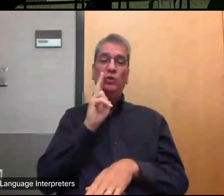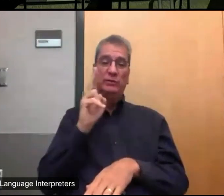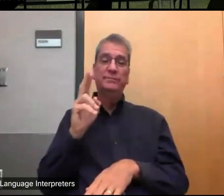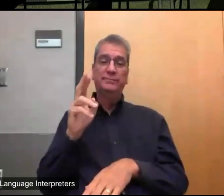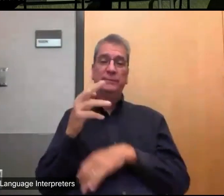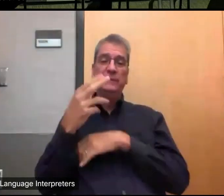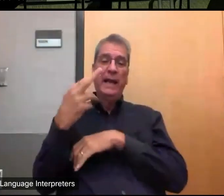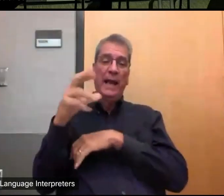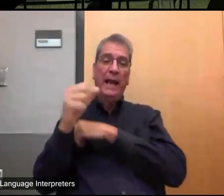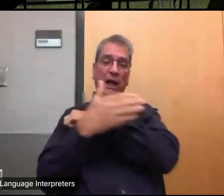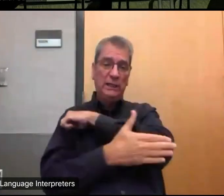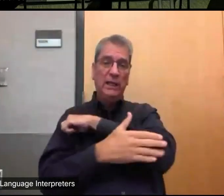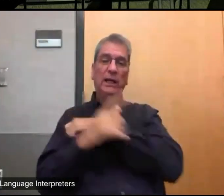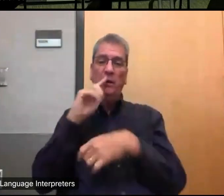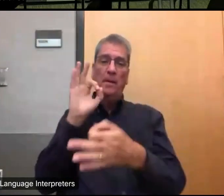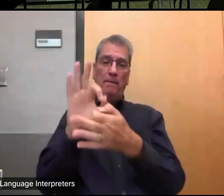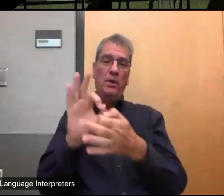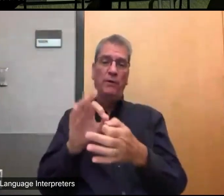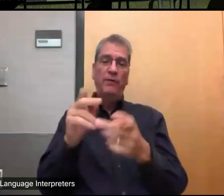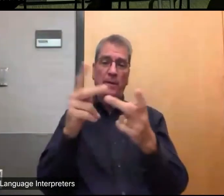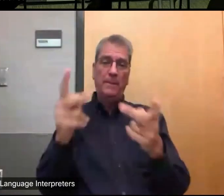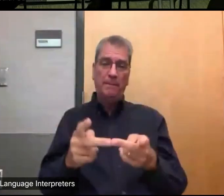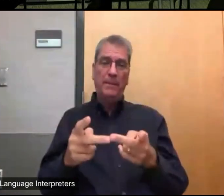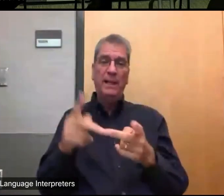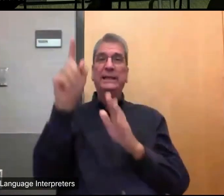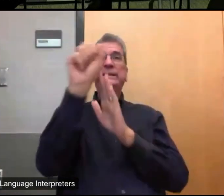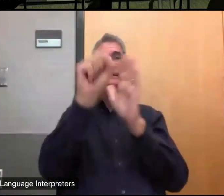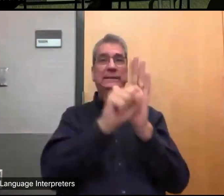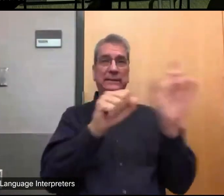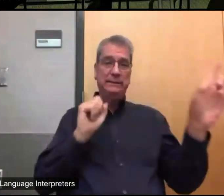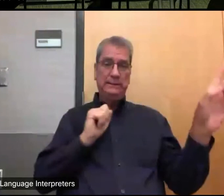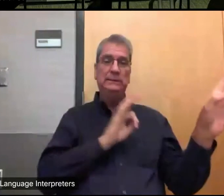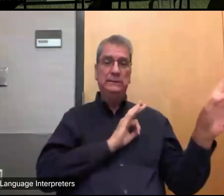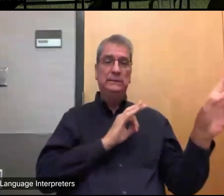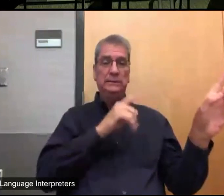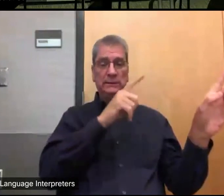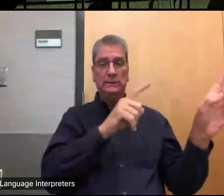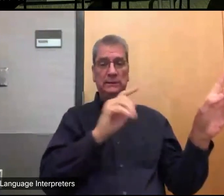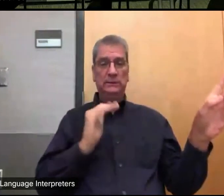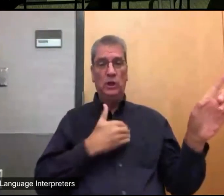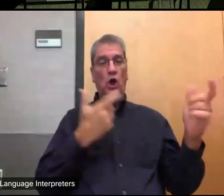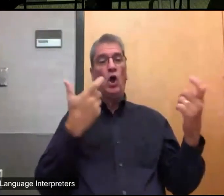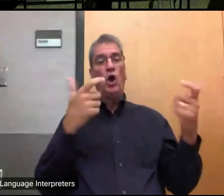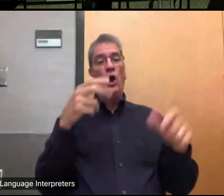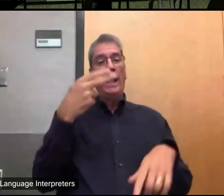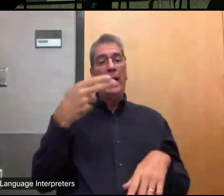Um, and so, at this state, we do keep people on staff to do in our larger HHS system to